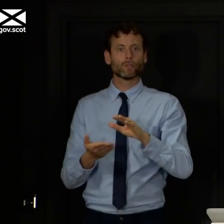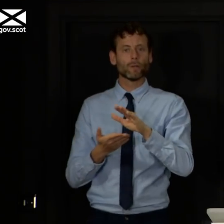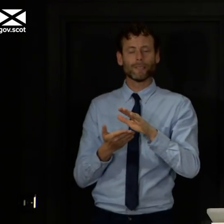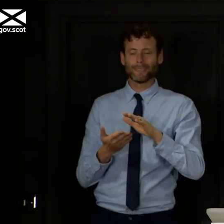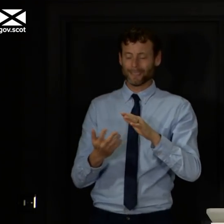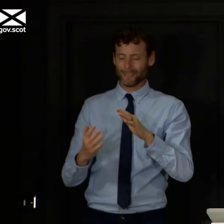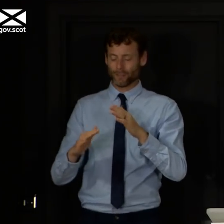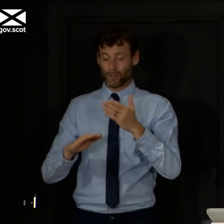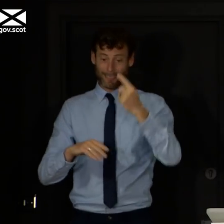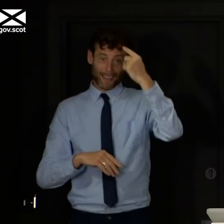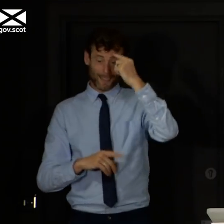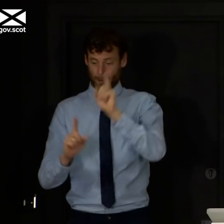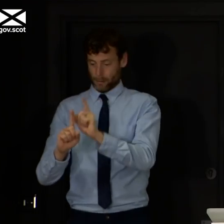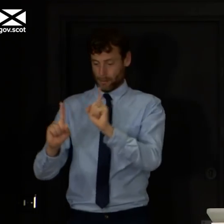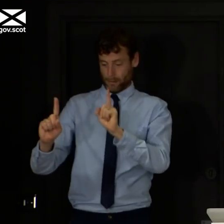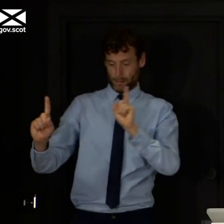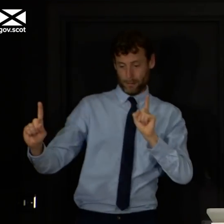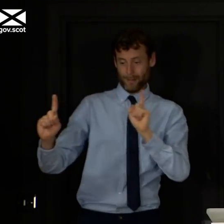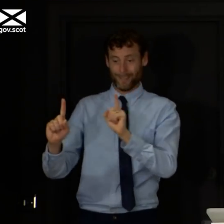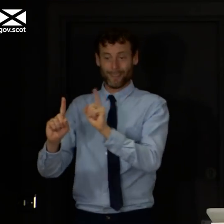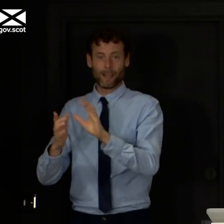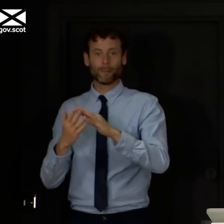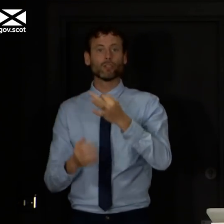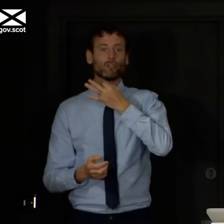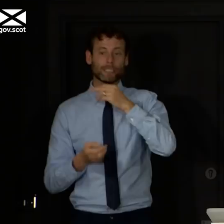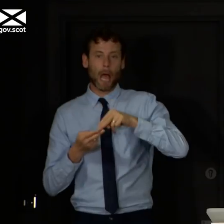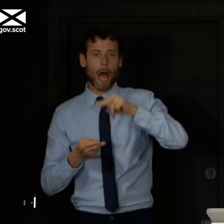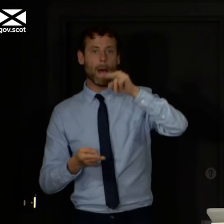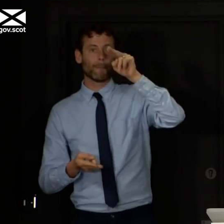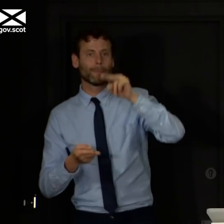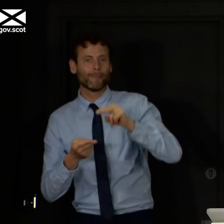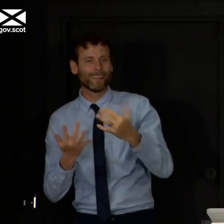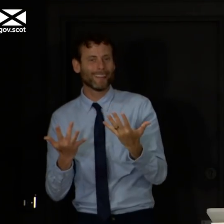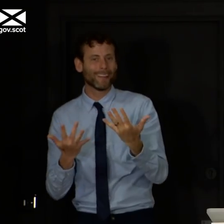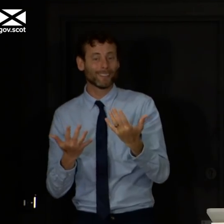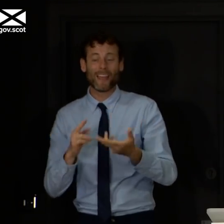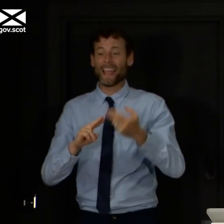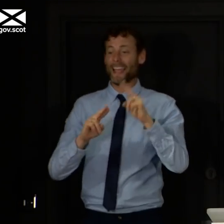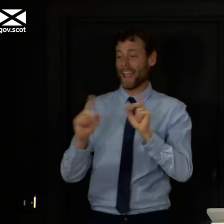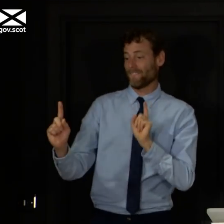distance that is absolutely safe. And it is often a trade-off, so if you go for a shorter